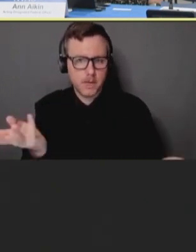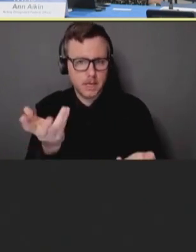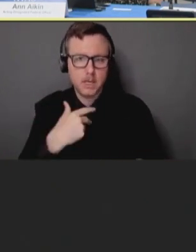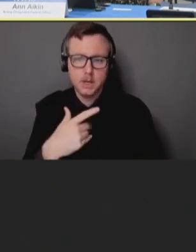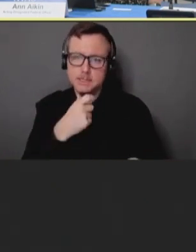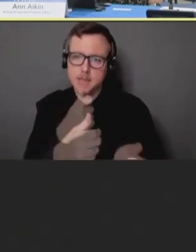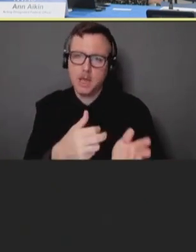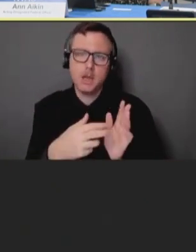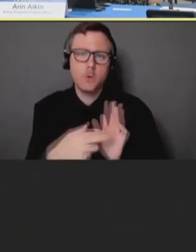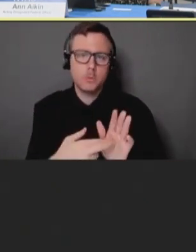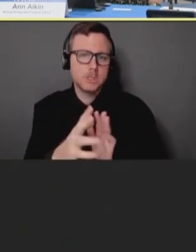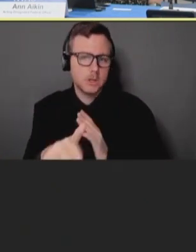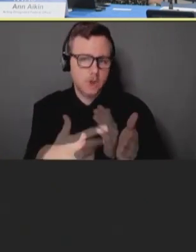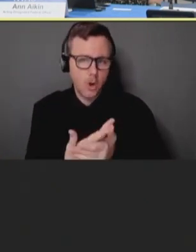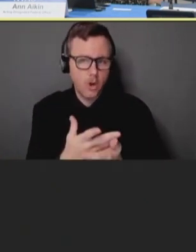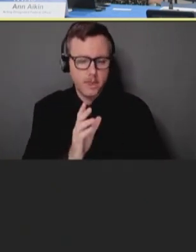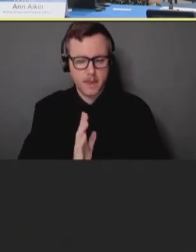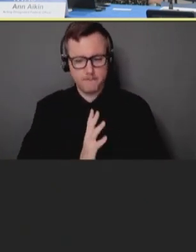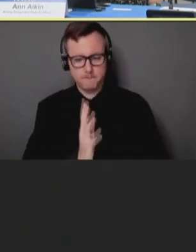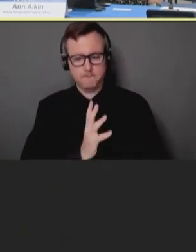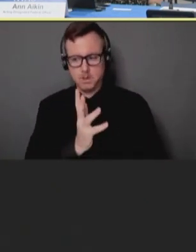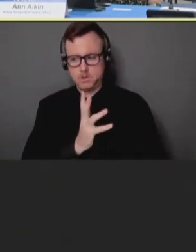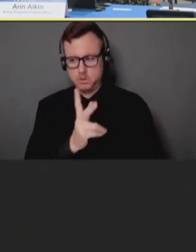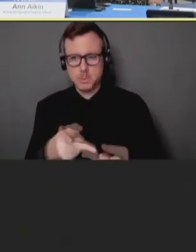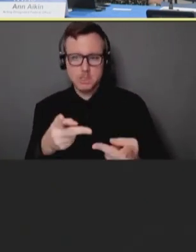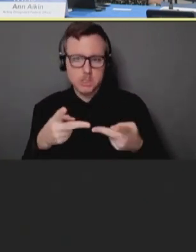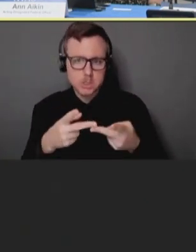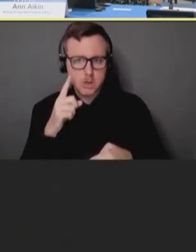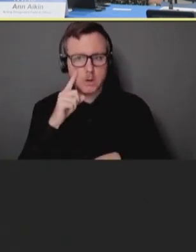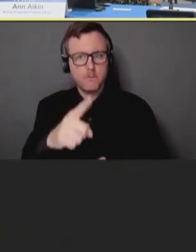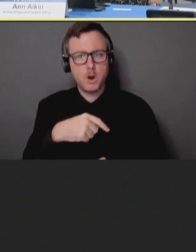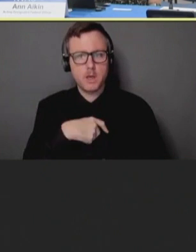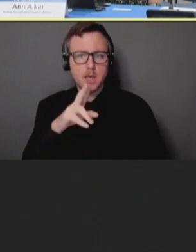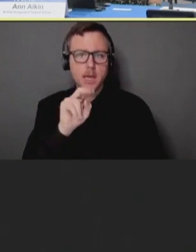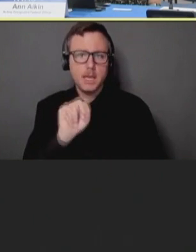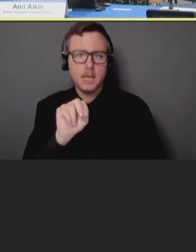Mention of products, processes, services, manufacturers, companies, or trademarks does